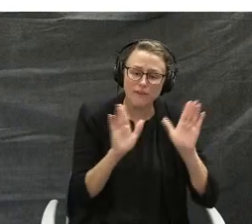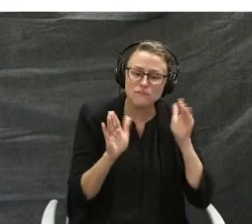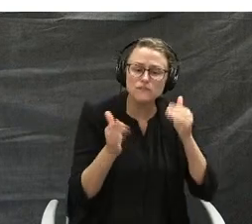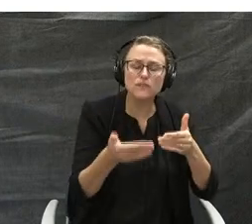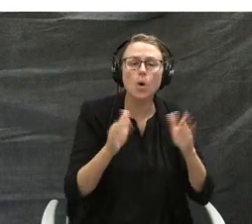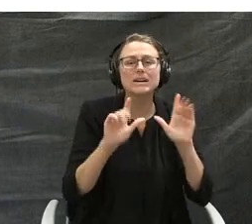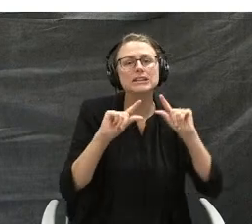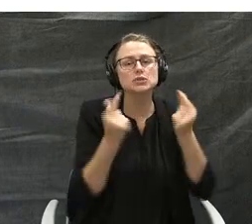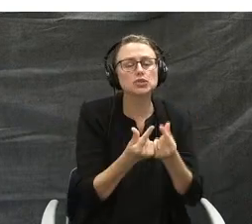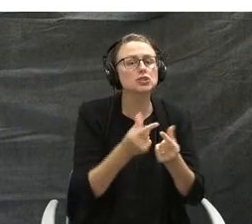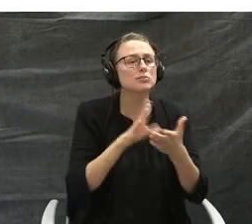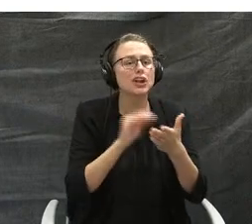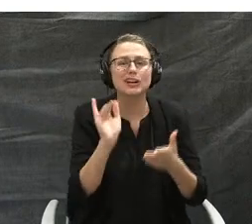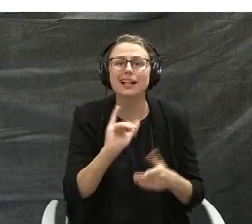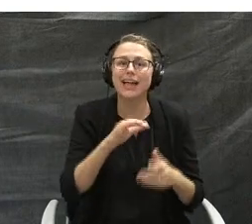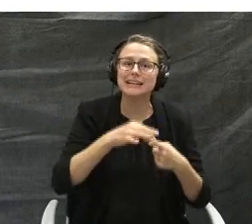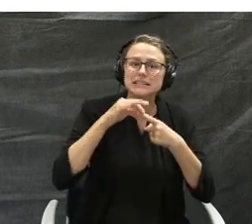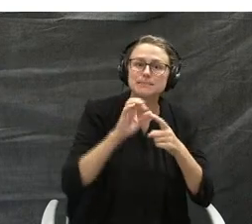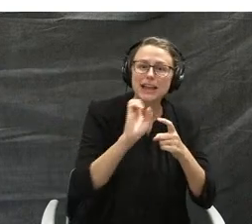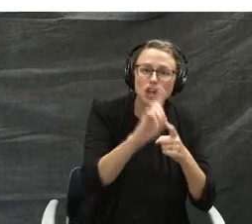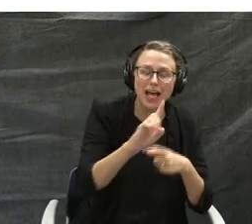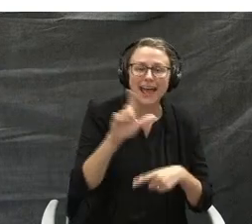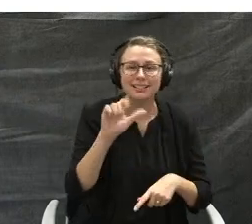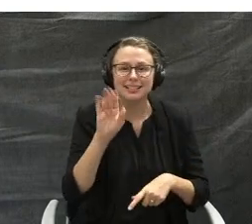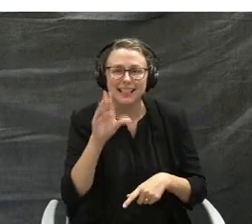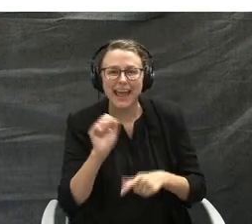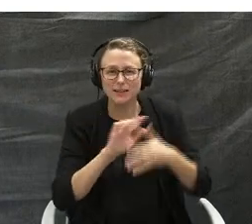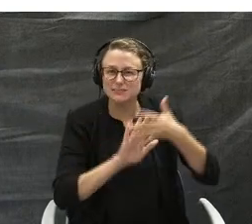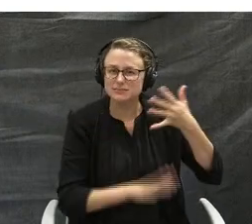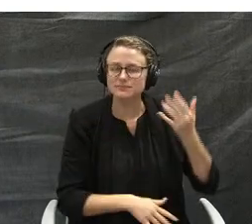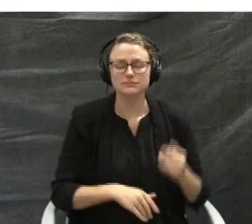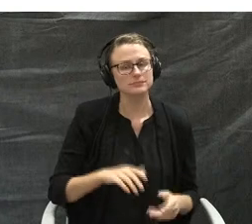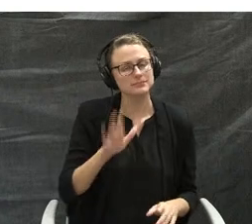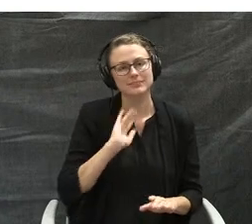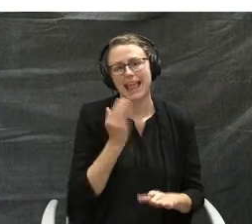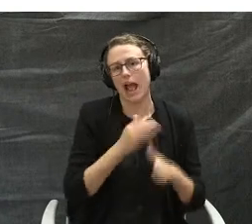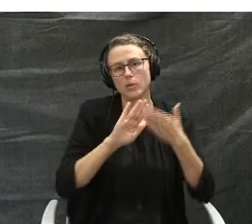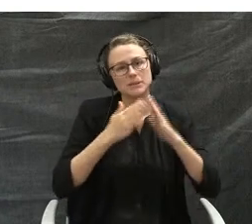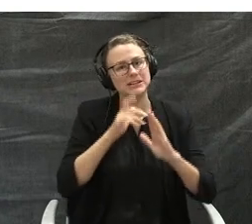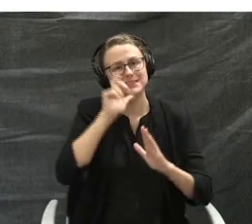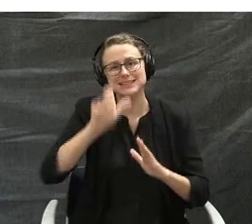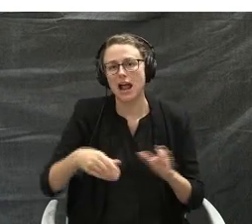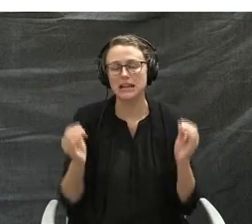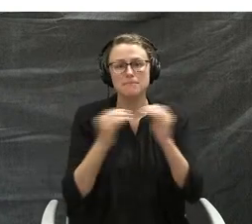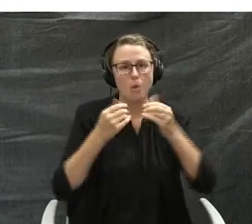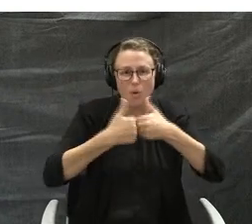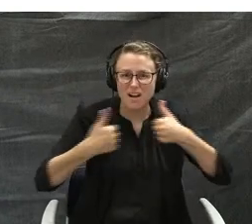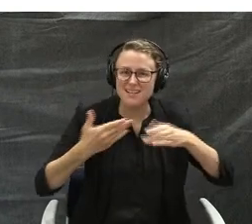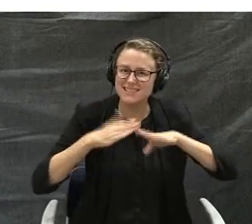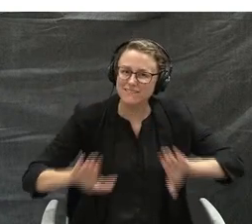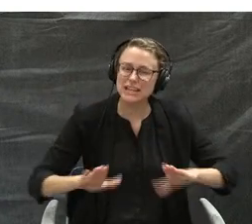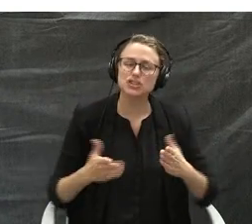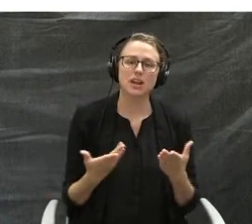tutoring labs, etc. Our community does not need another issue over which to be divided widely. Opening schools to some